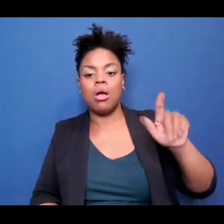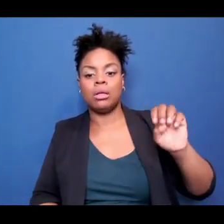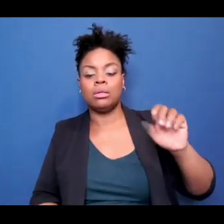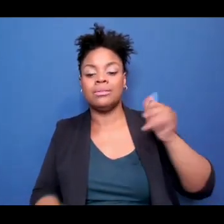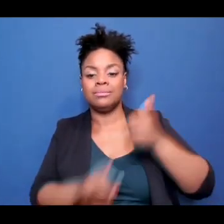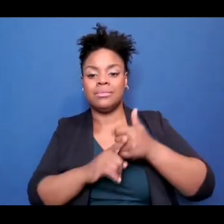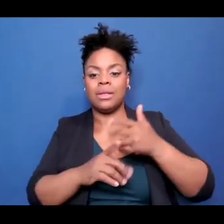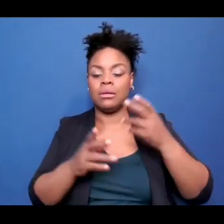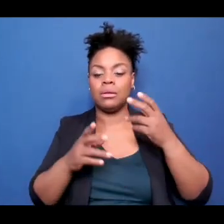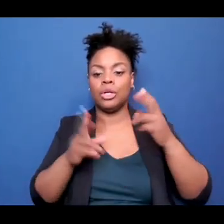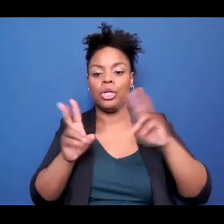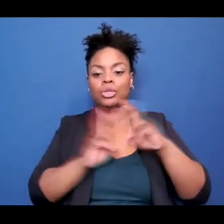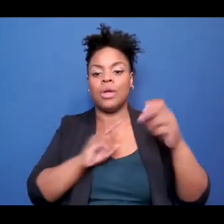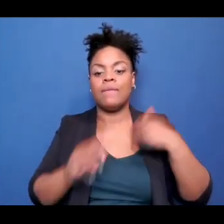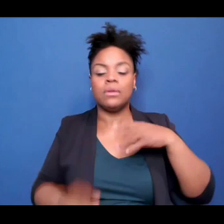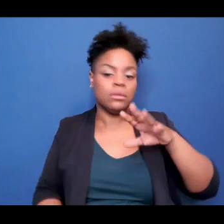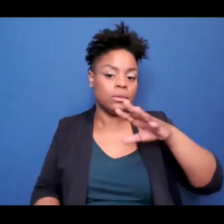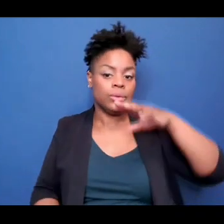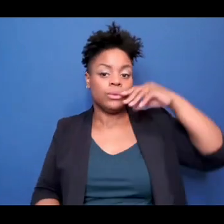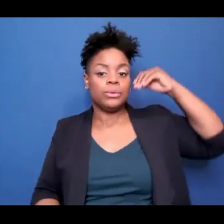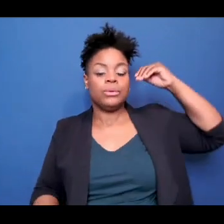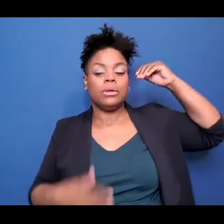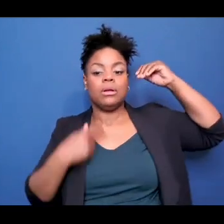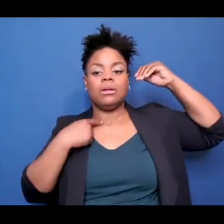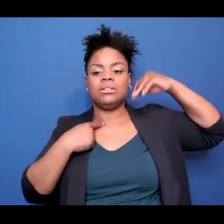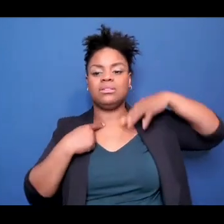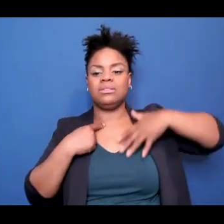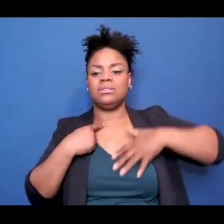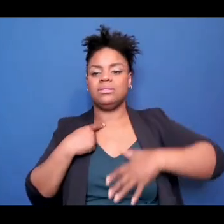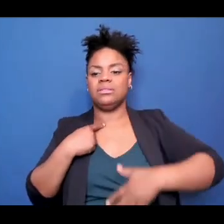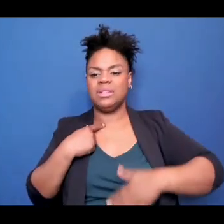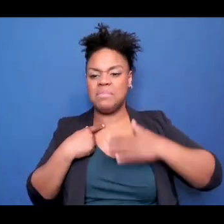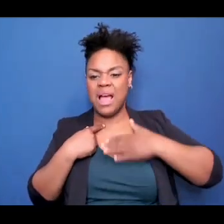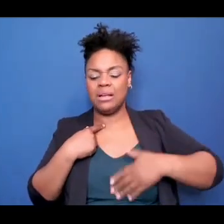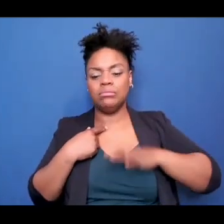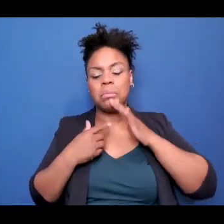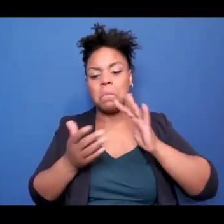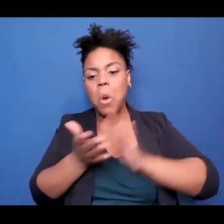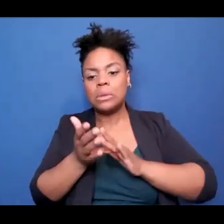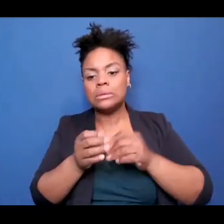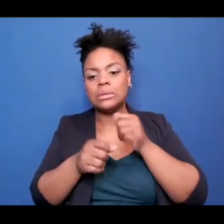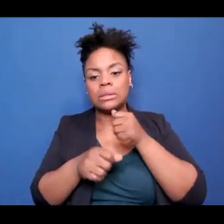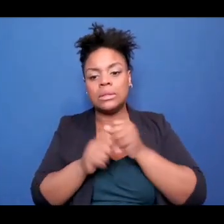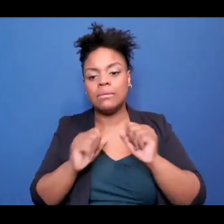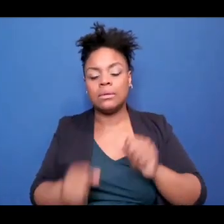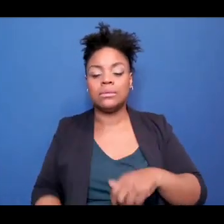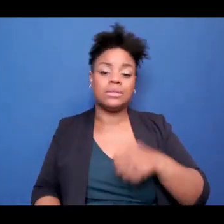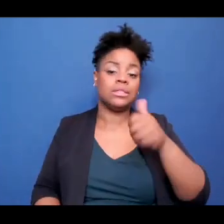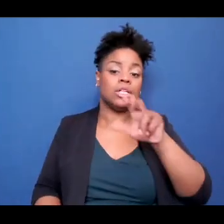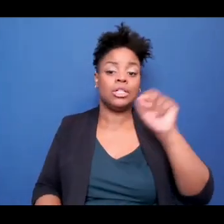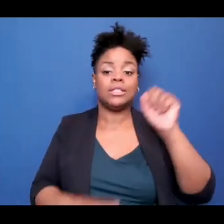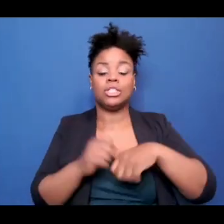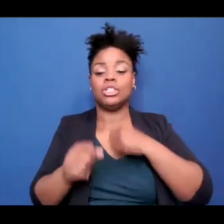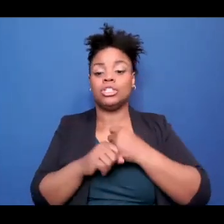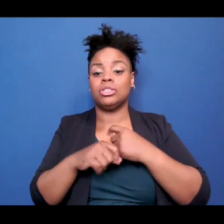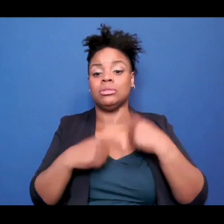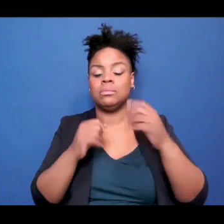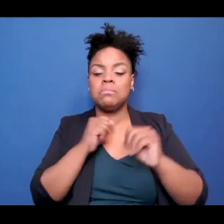MORE DEEPLY, MORE ADDICTIVE AND TOXINS. AGGRESSIVE METHODS OF CAN